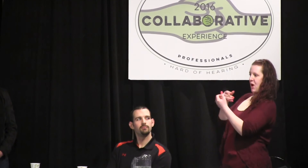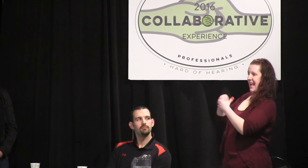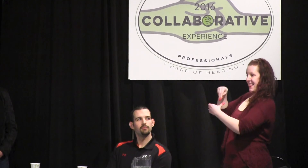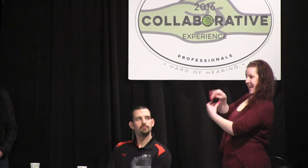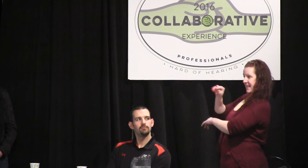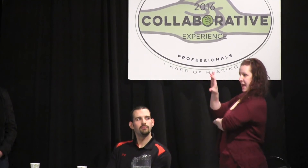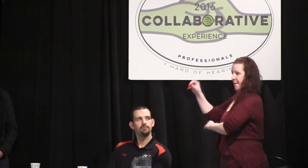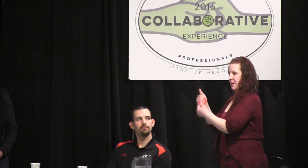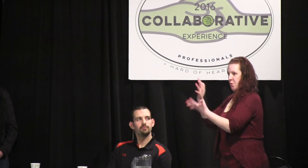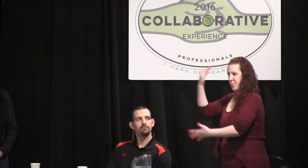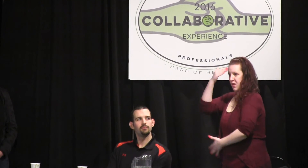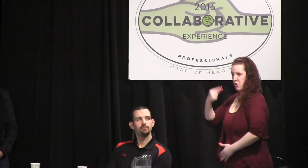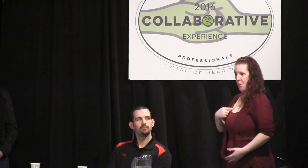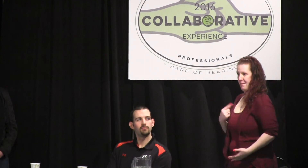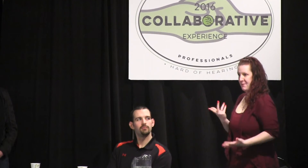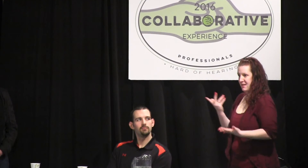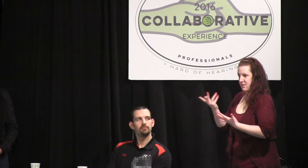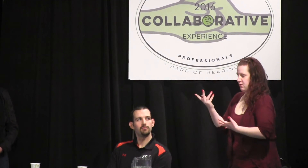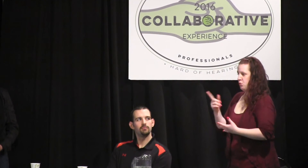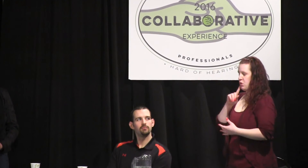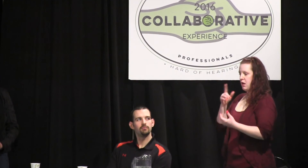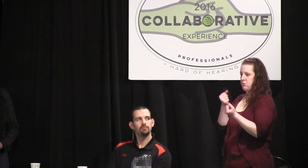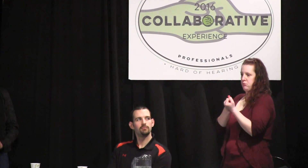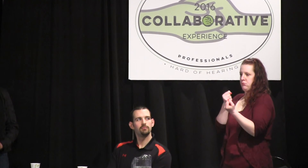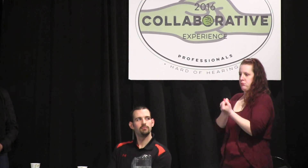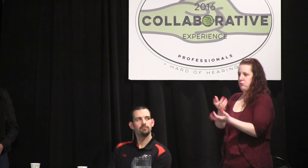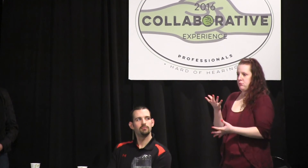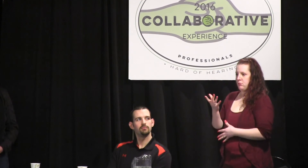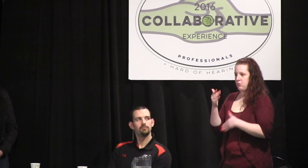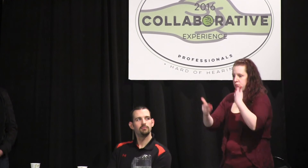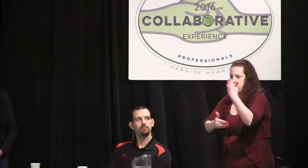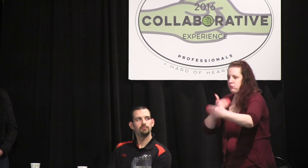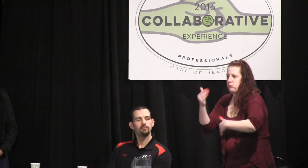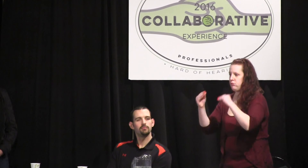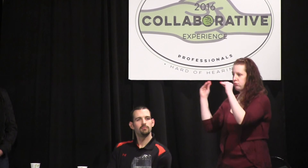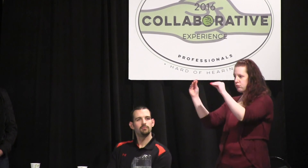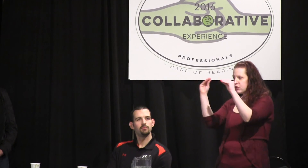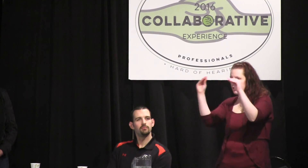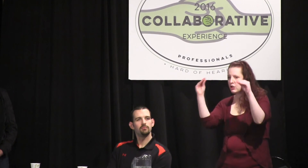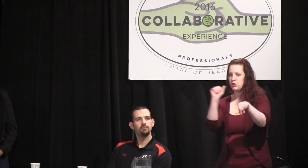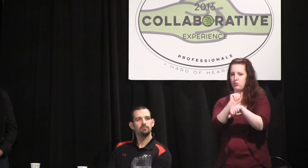but they've been very supportive, and having somebody in the company